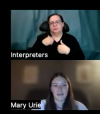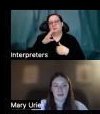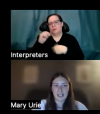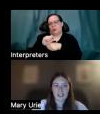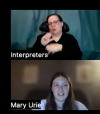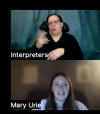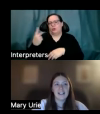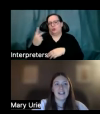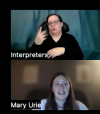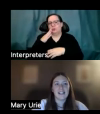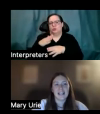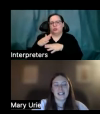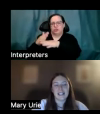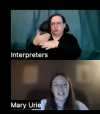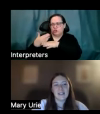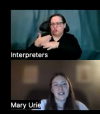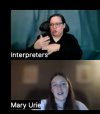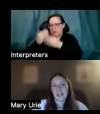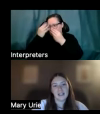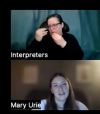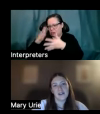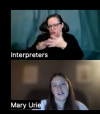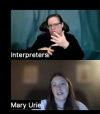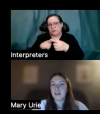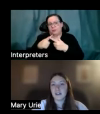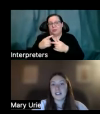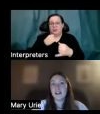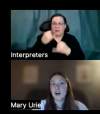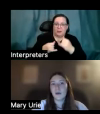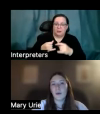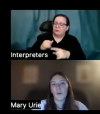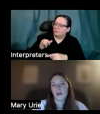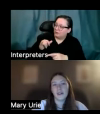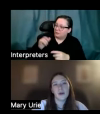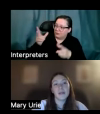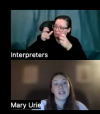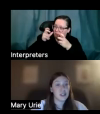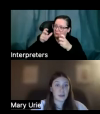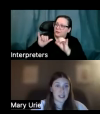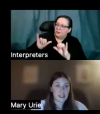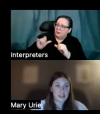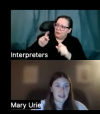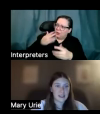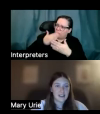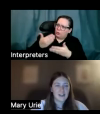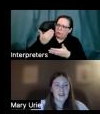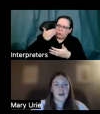information. And at the end, he was like, okay, so this is all good to know. But what do you want me to do with this. So a